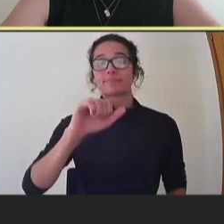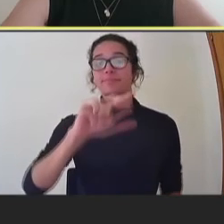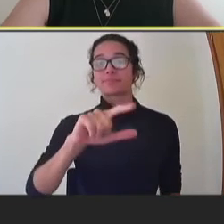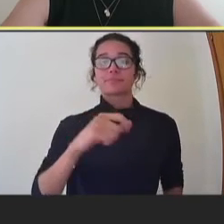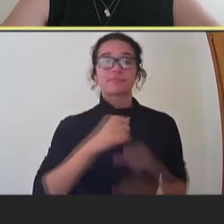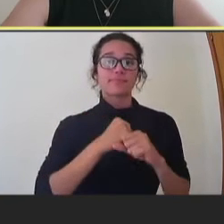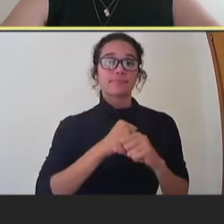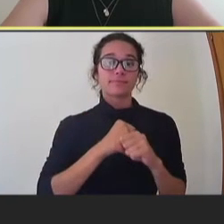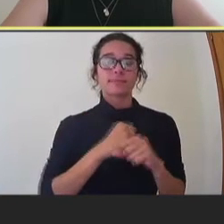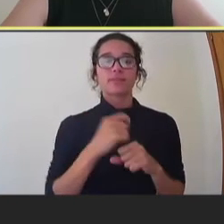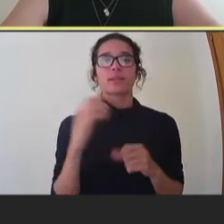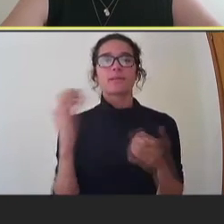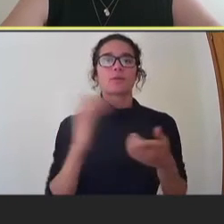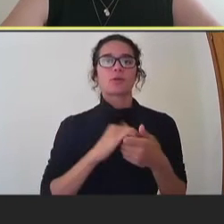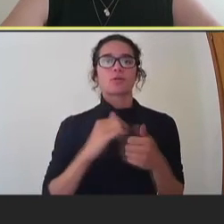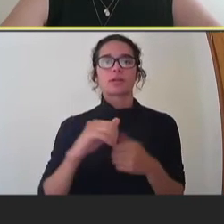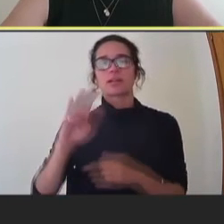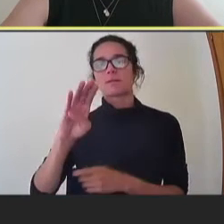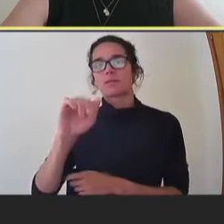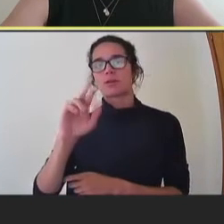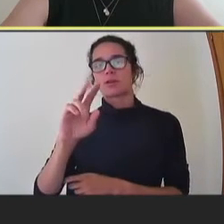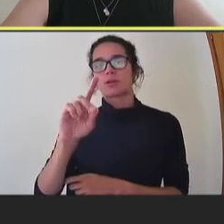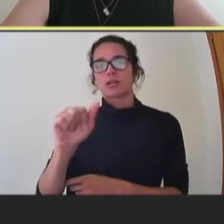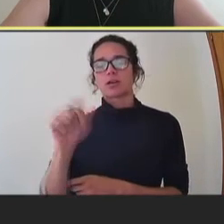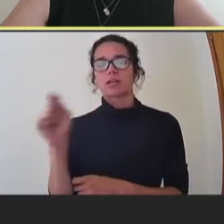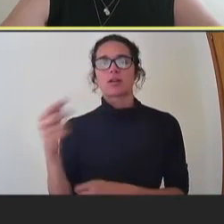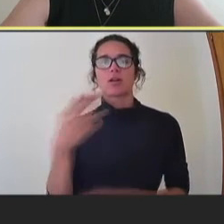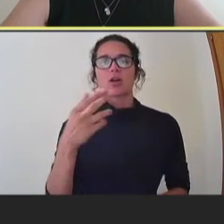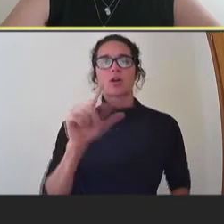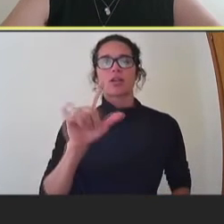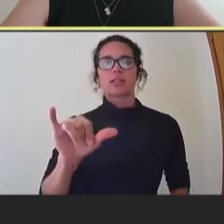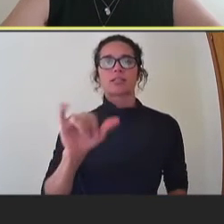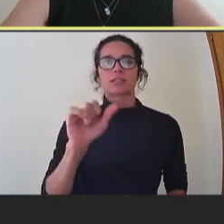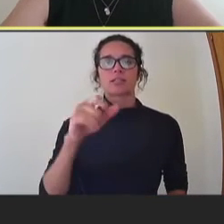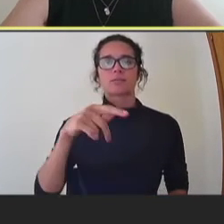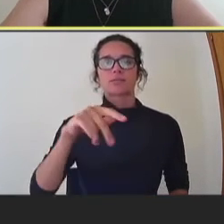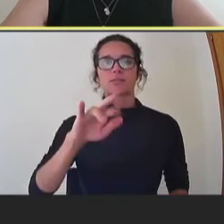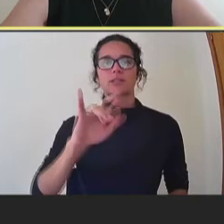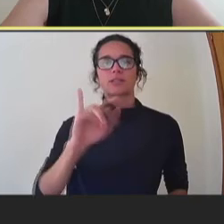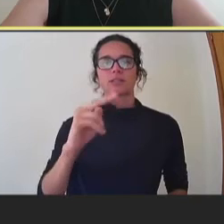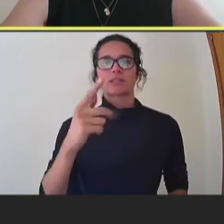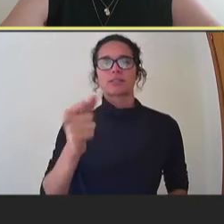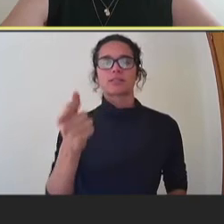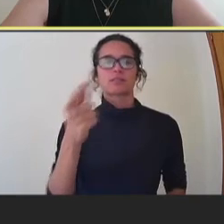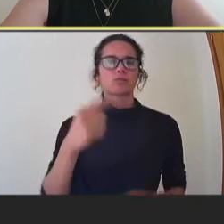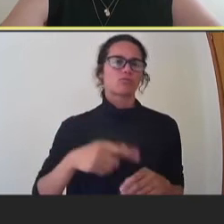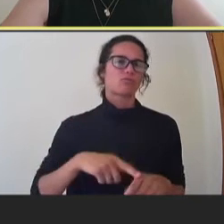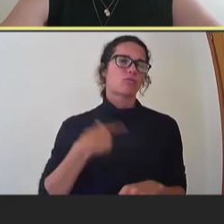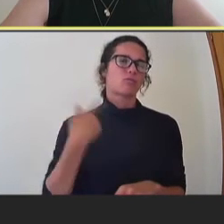BARDA at Holly Springs. This has been a very long-term partnership, 17 years,